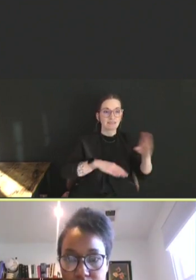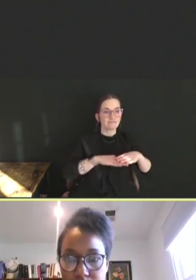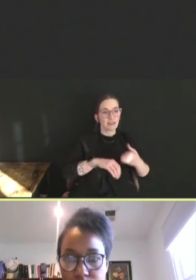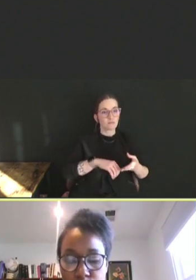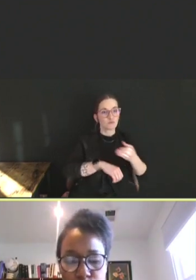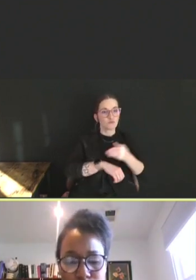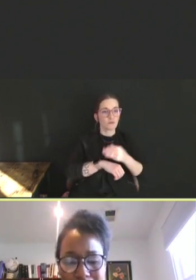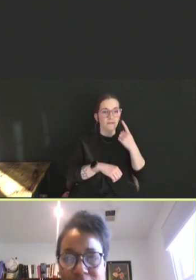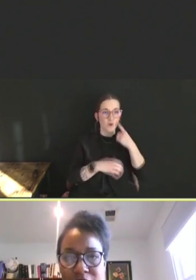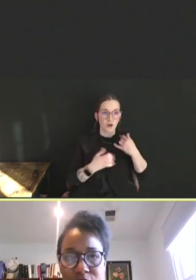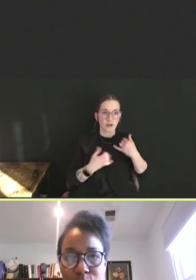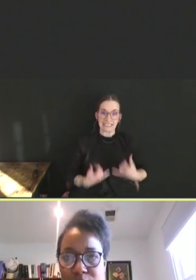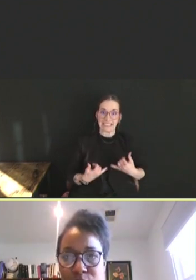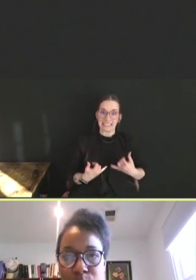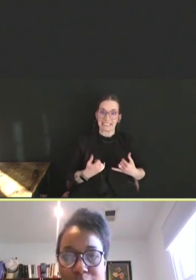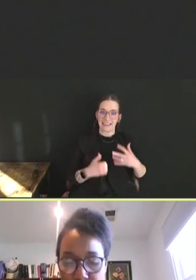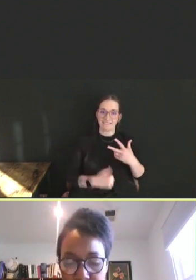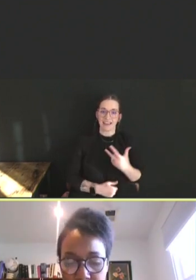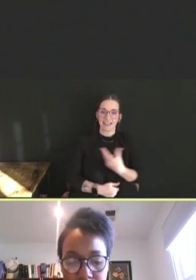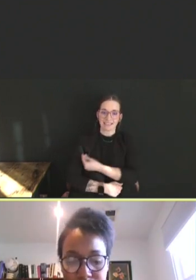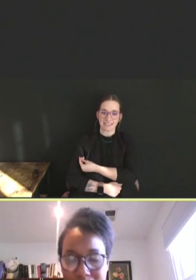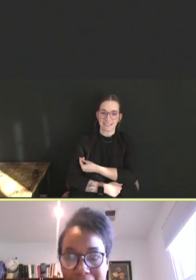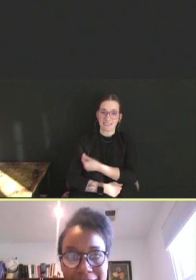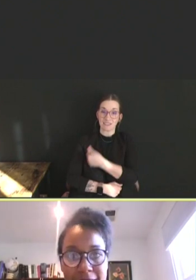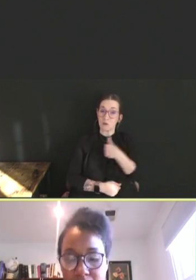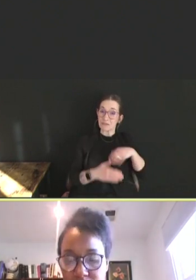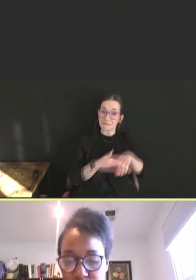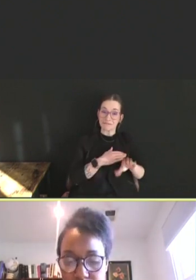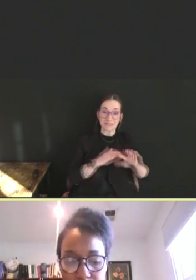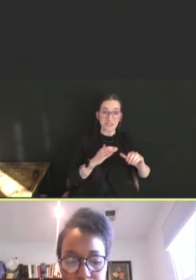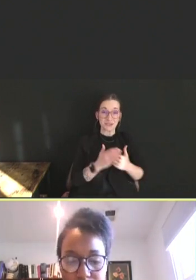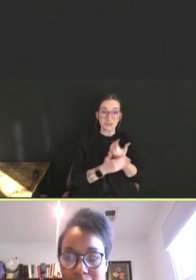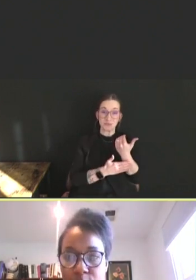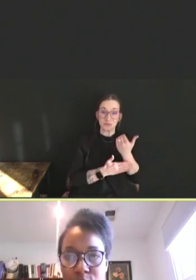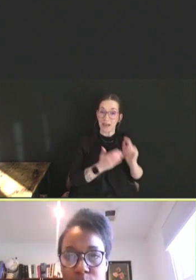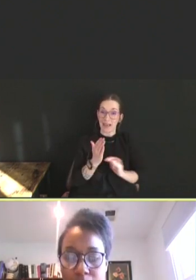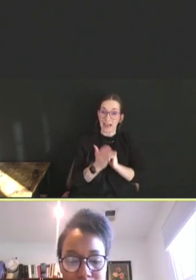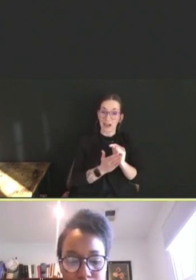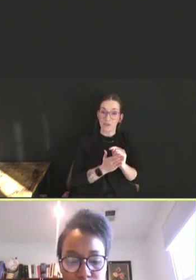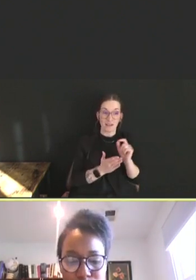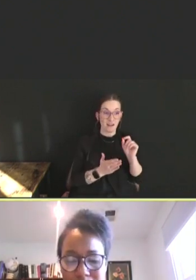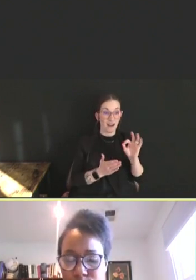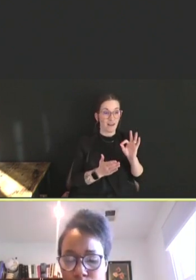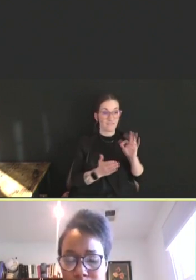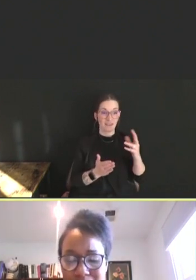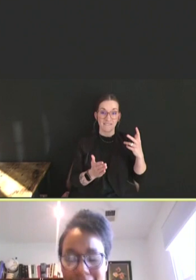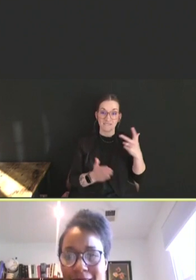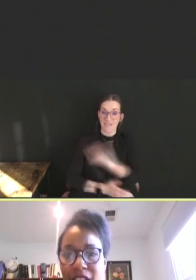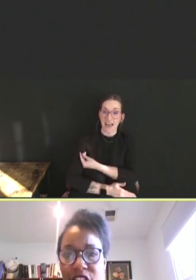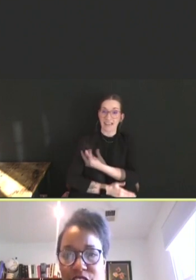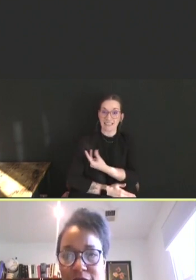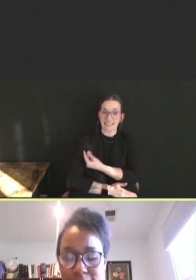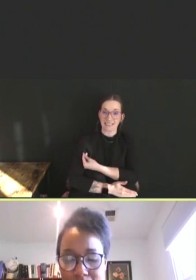So, we have entered a new era of vaccinology characterized by transformative technologies,